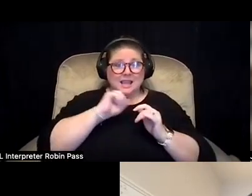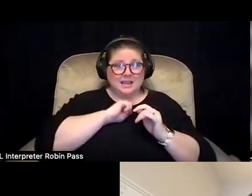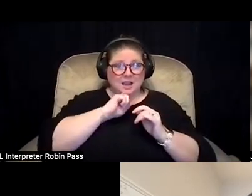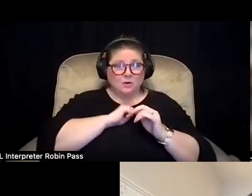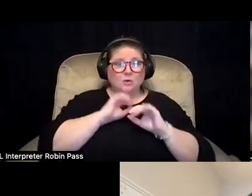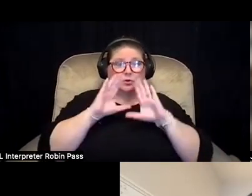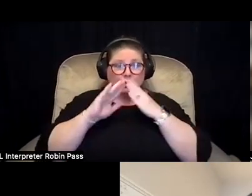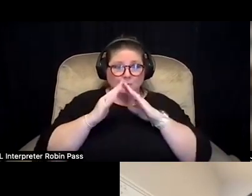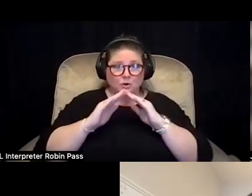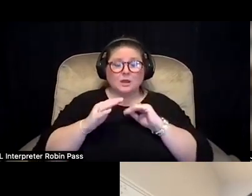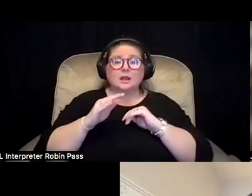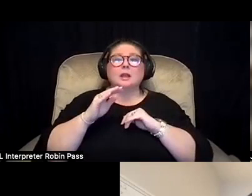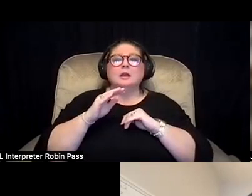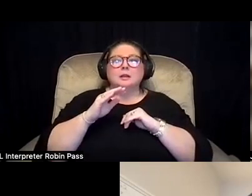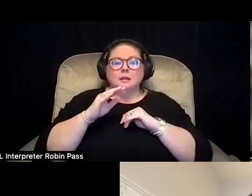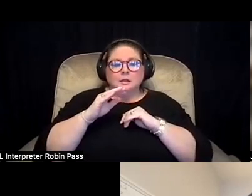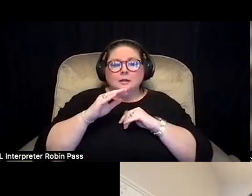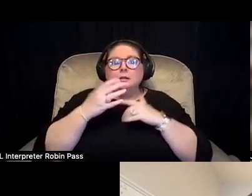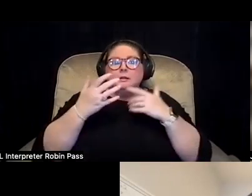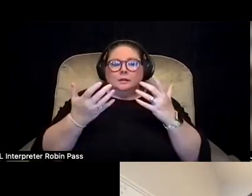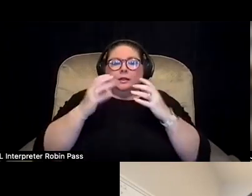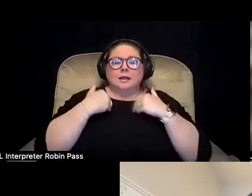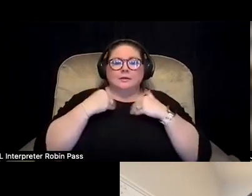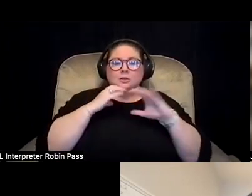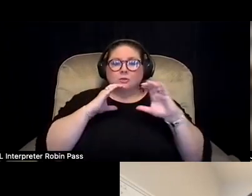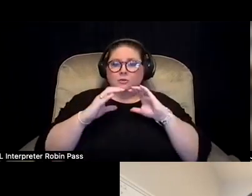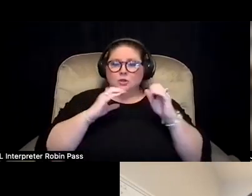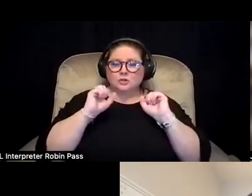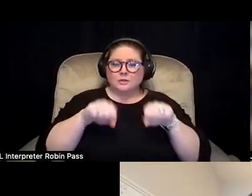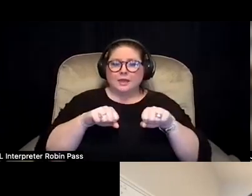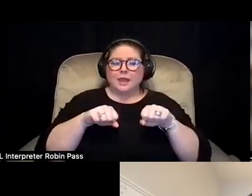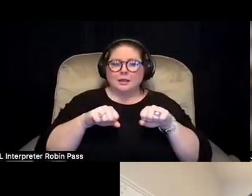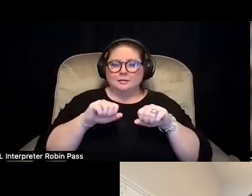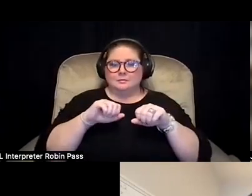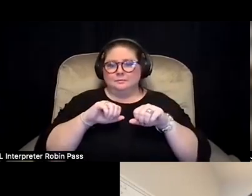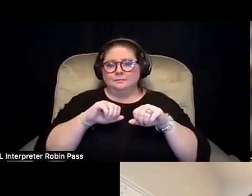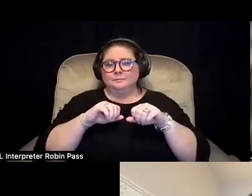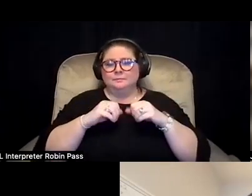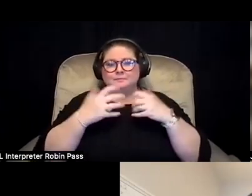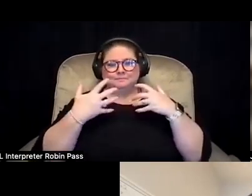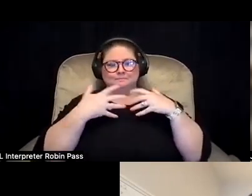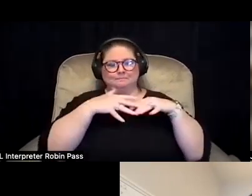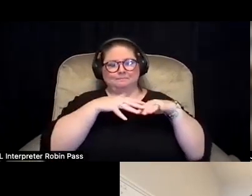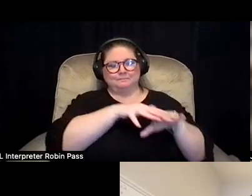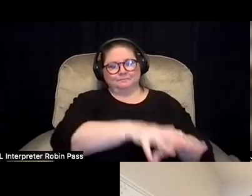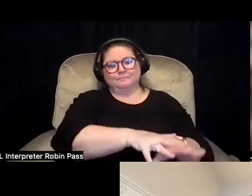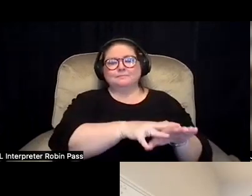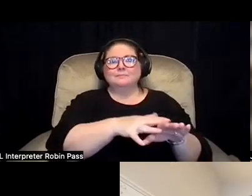could then dovetail easily into a lesson around a local historical event so that would be the